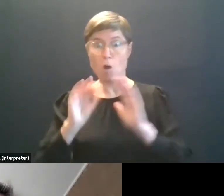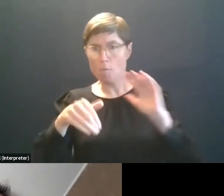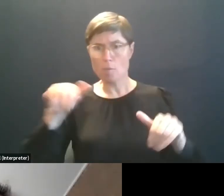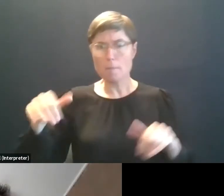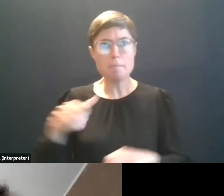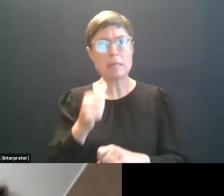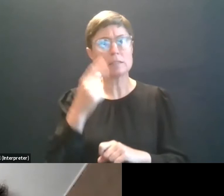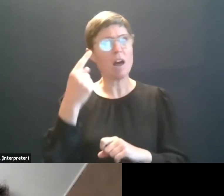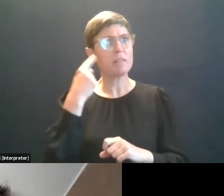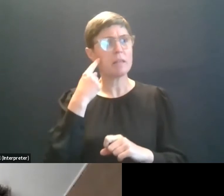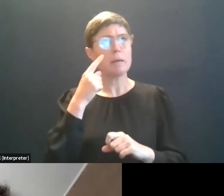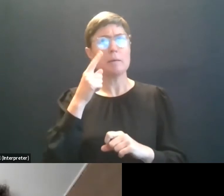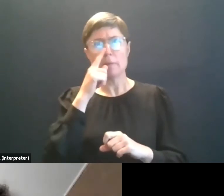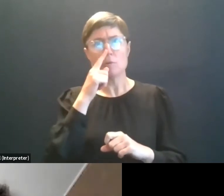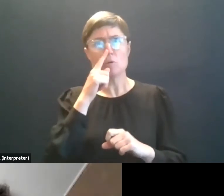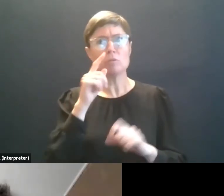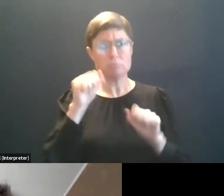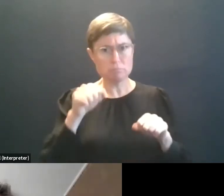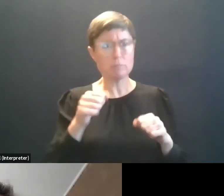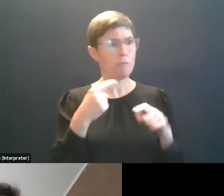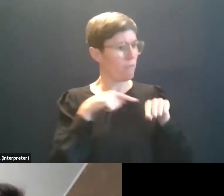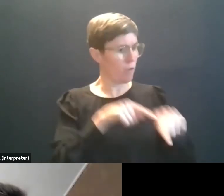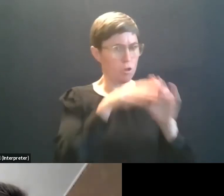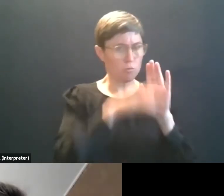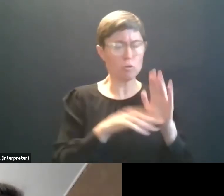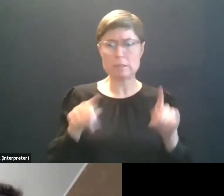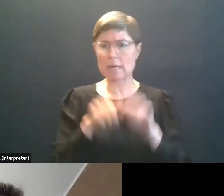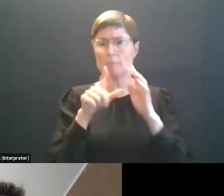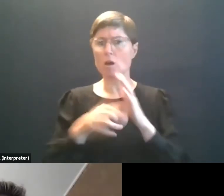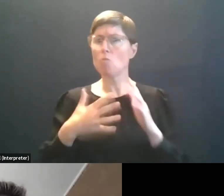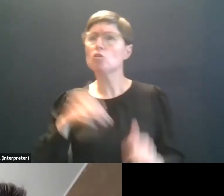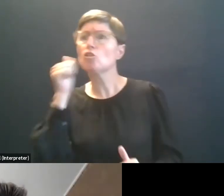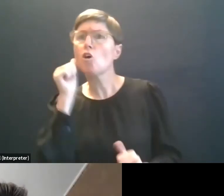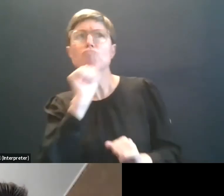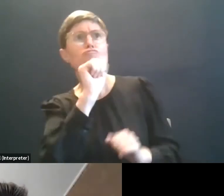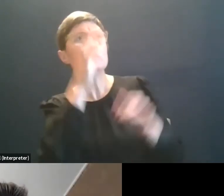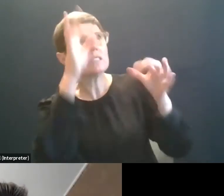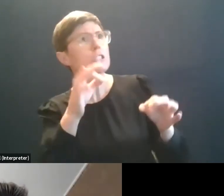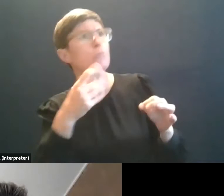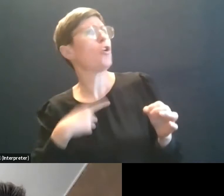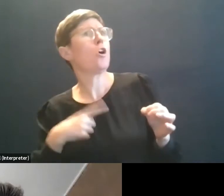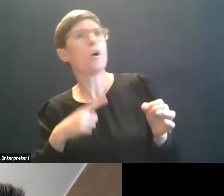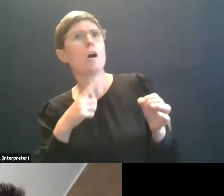the process of how those decisions are being made. You've been Chair now of Beyond Blue